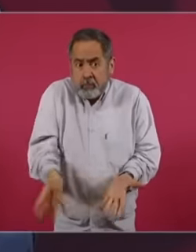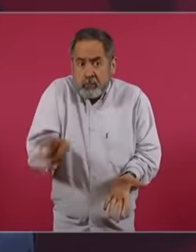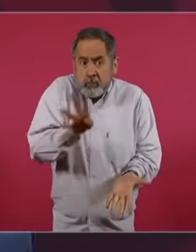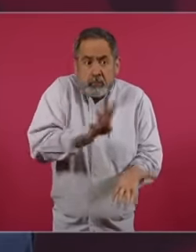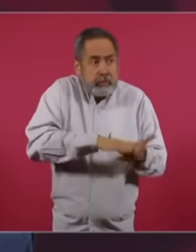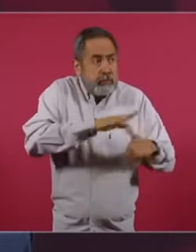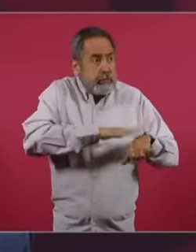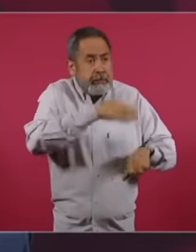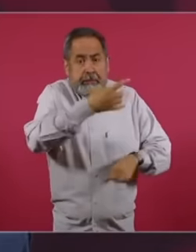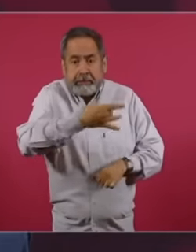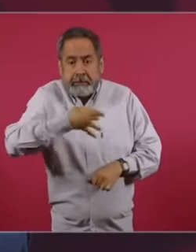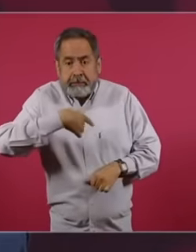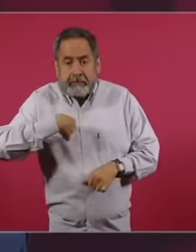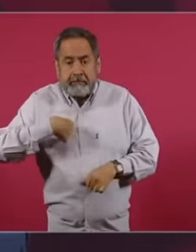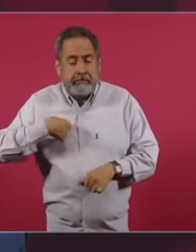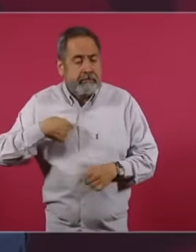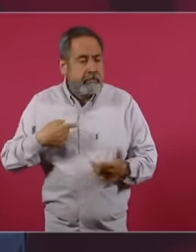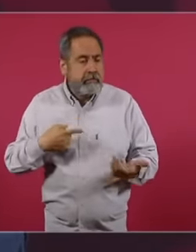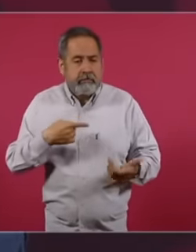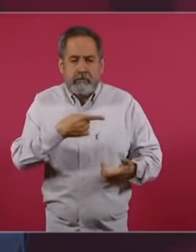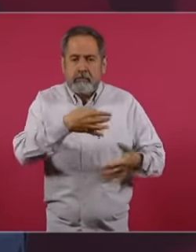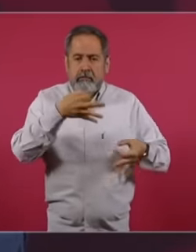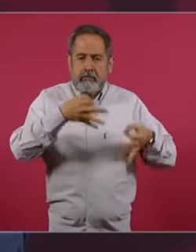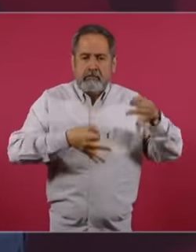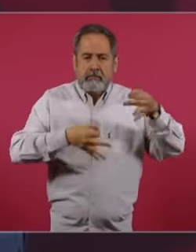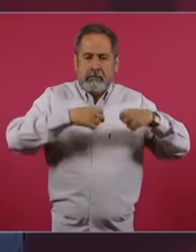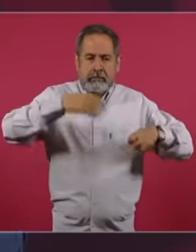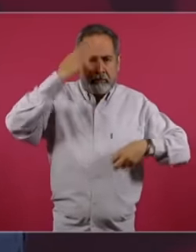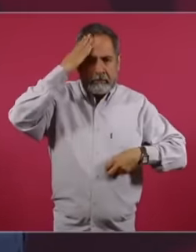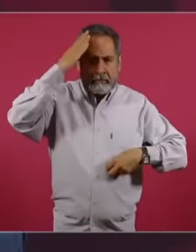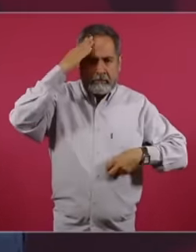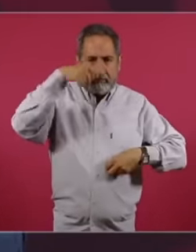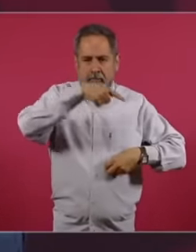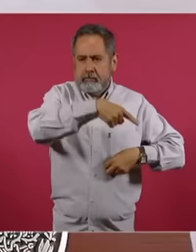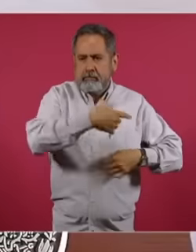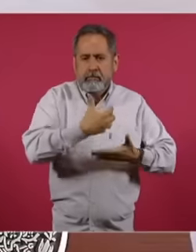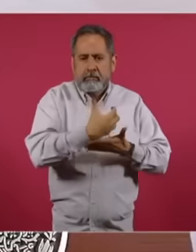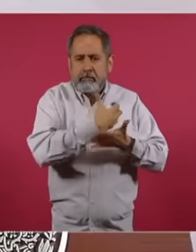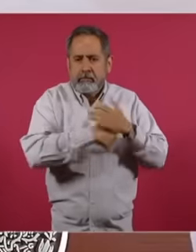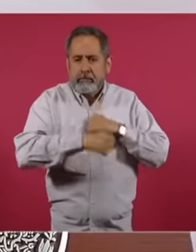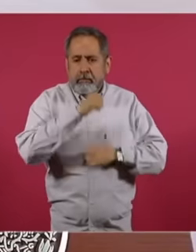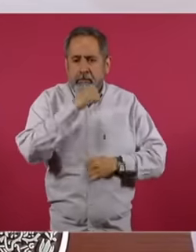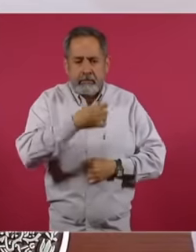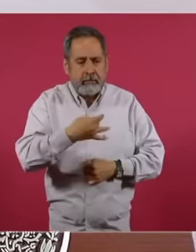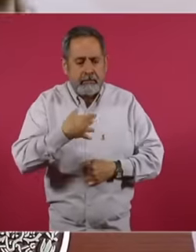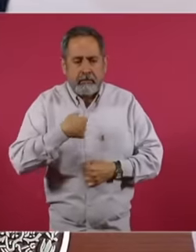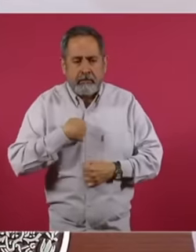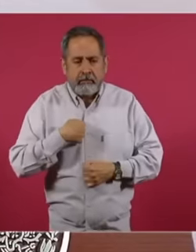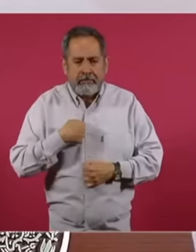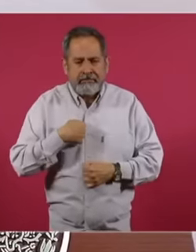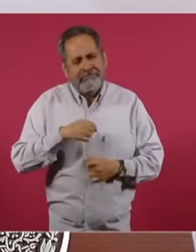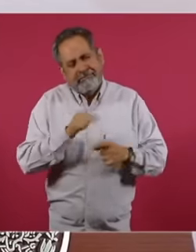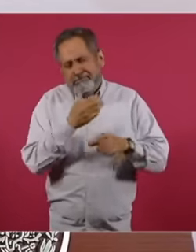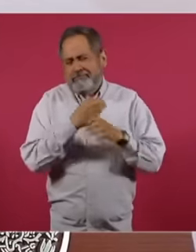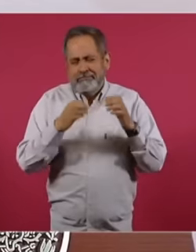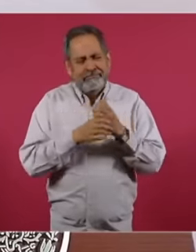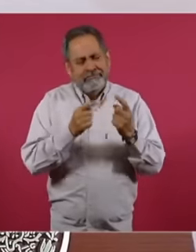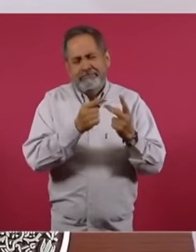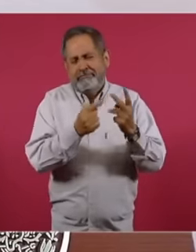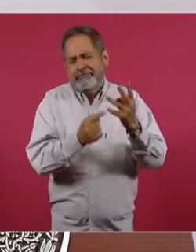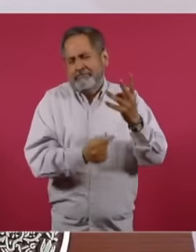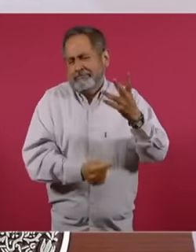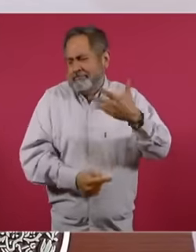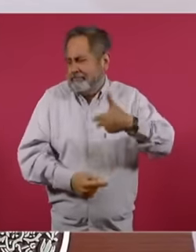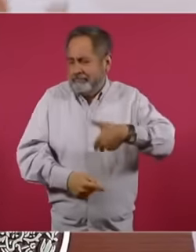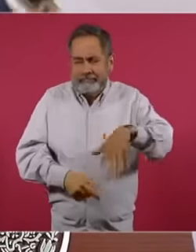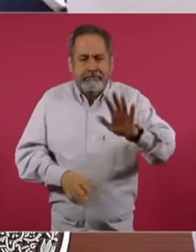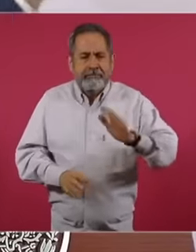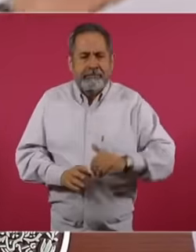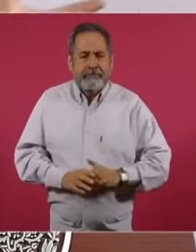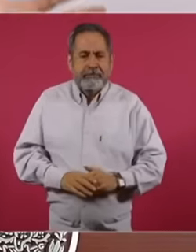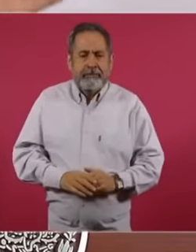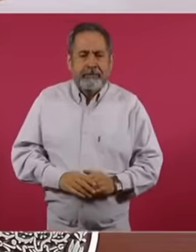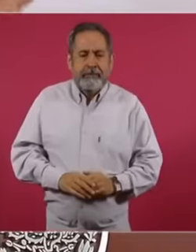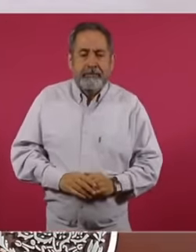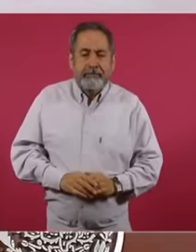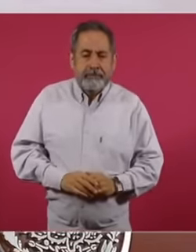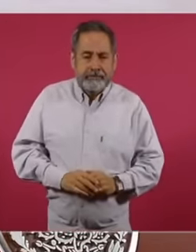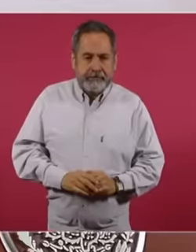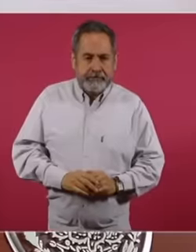ministers of other things that the